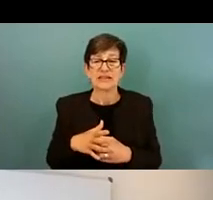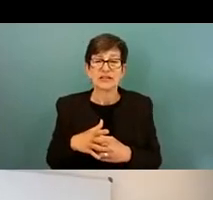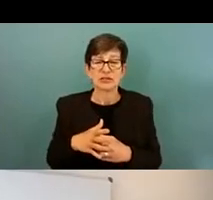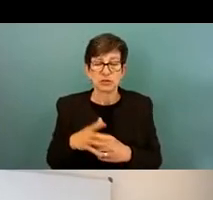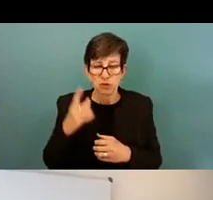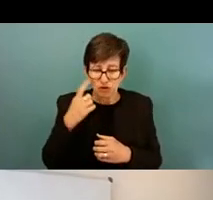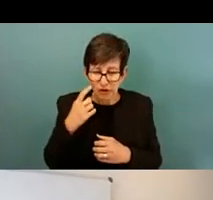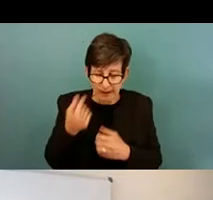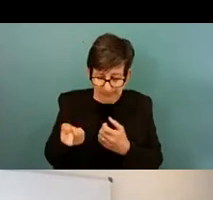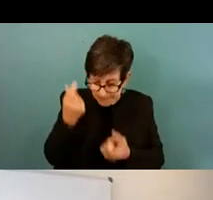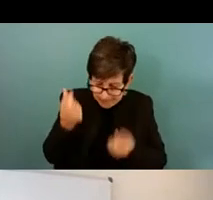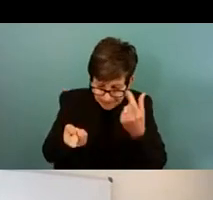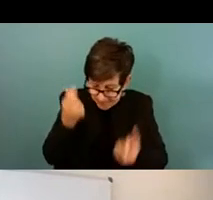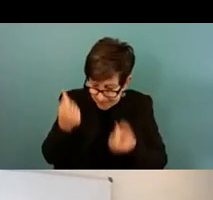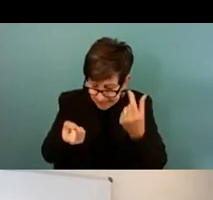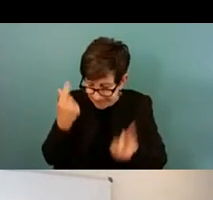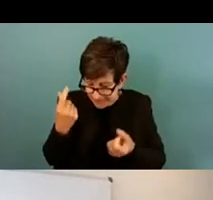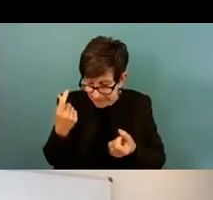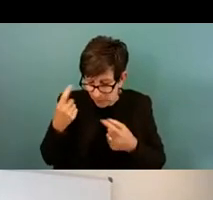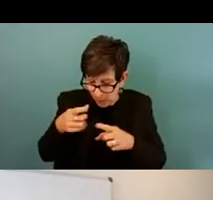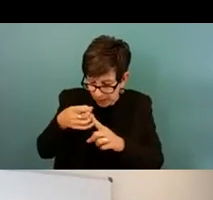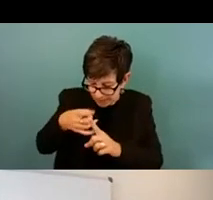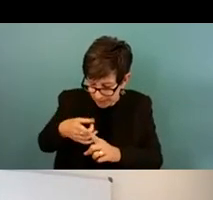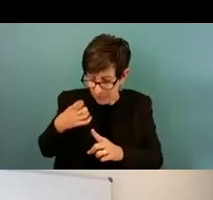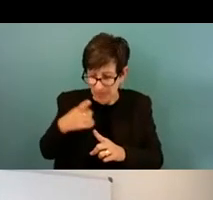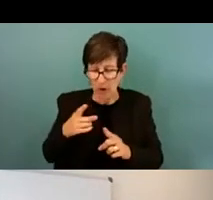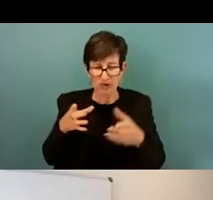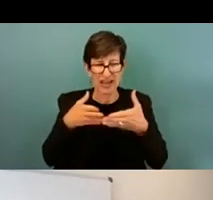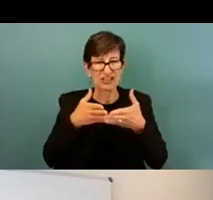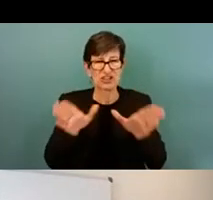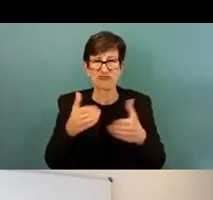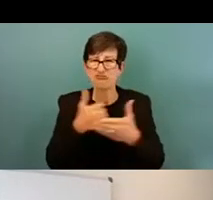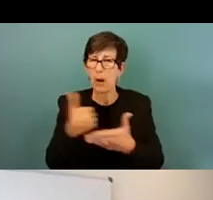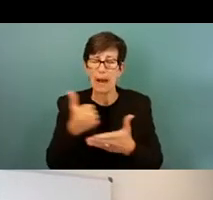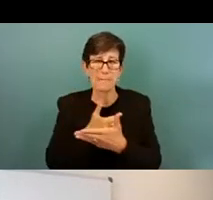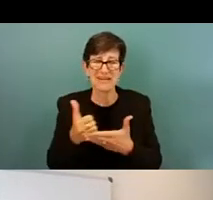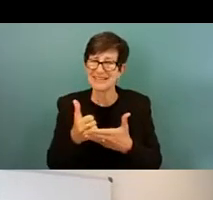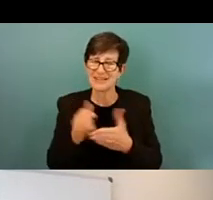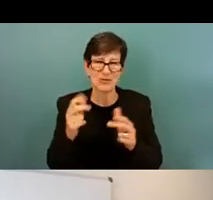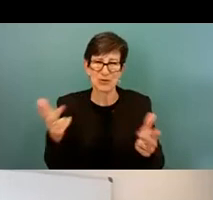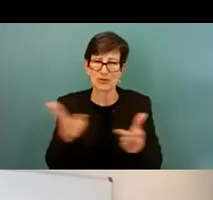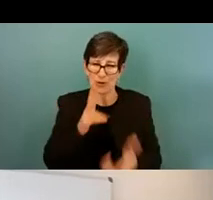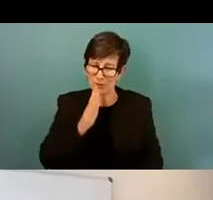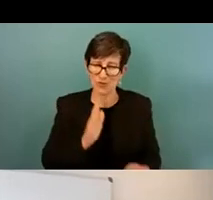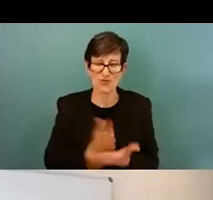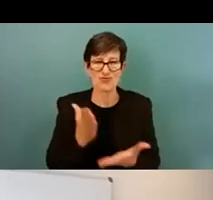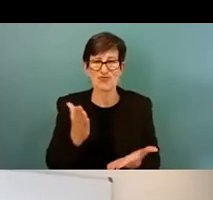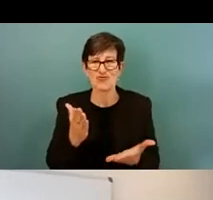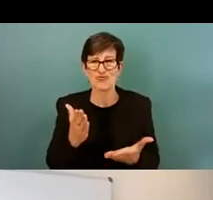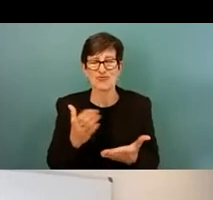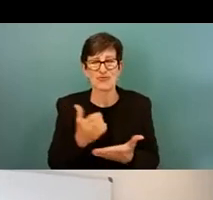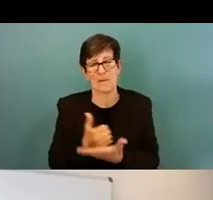through the kinds of aggregate figures that you get, usually compared in OECD and other